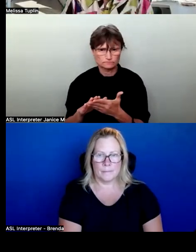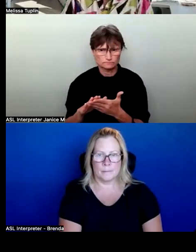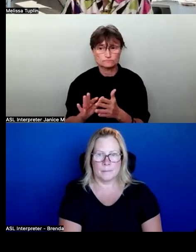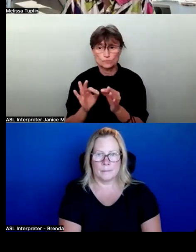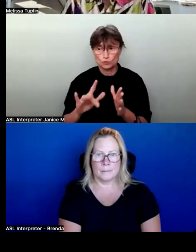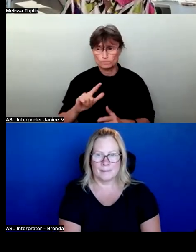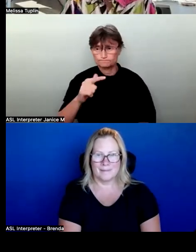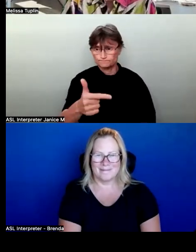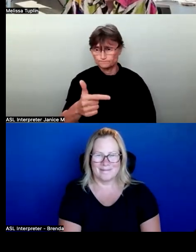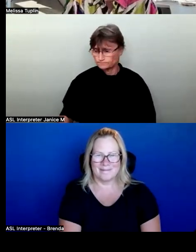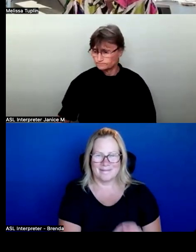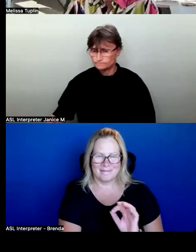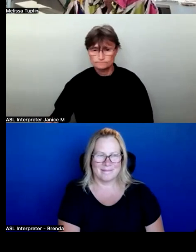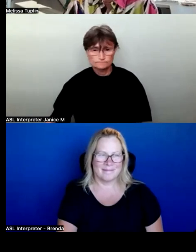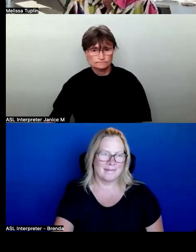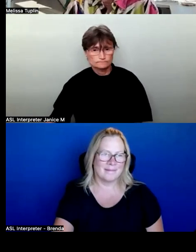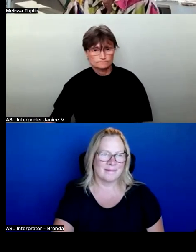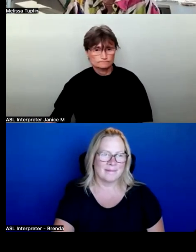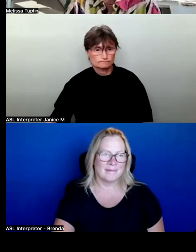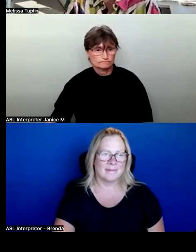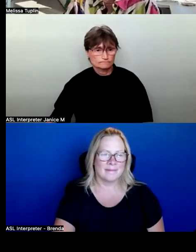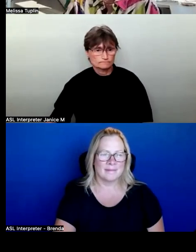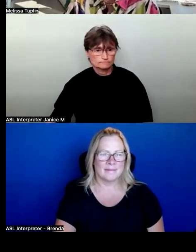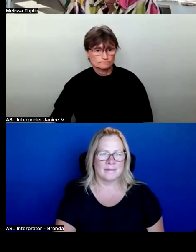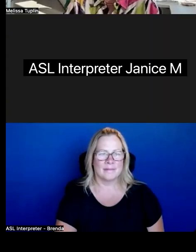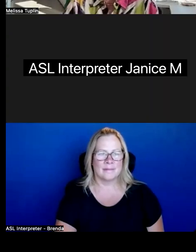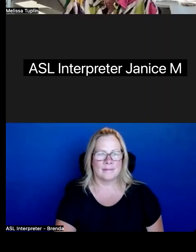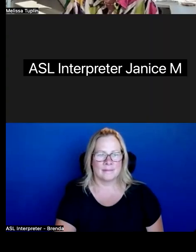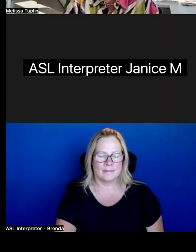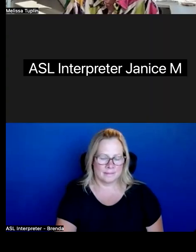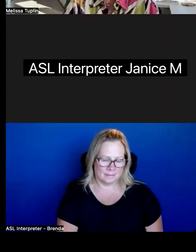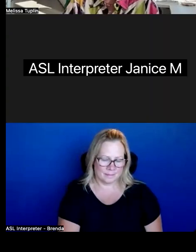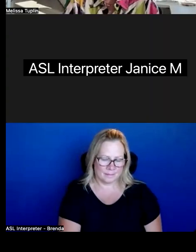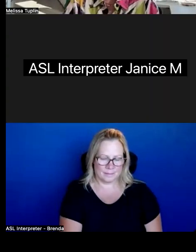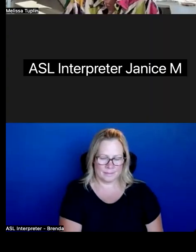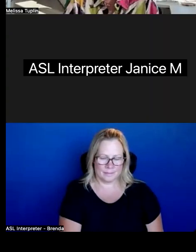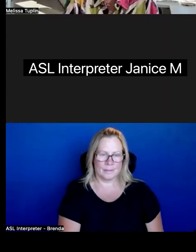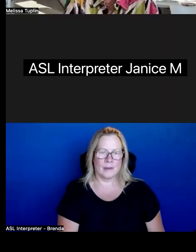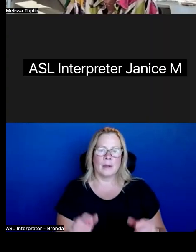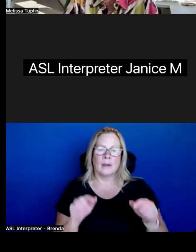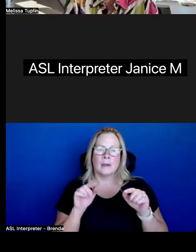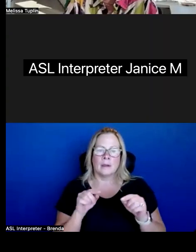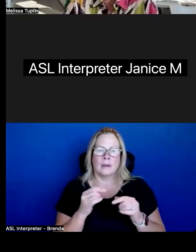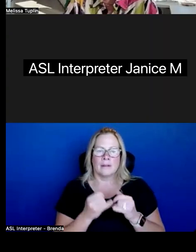And the final set of criteria statements are about how your organization uses your resources